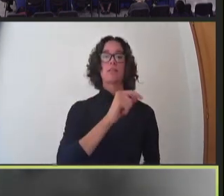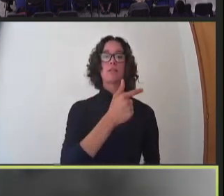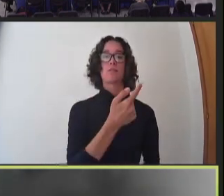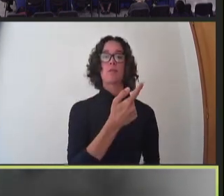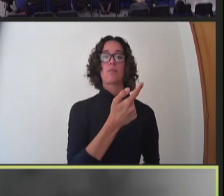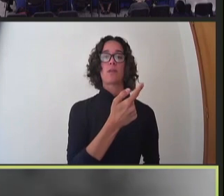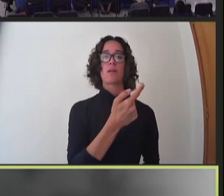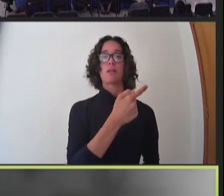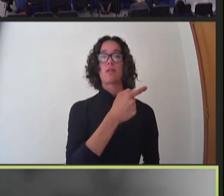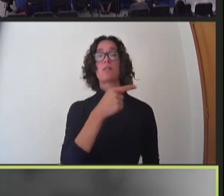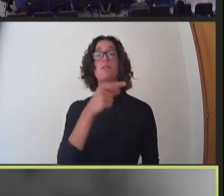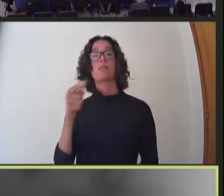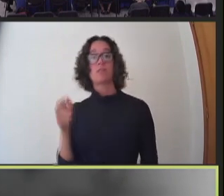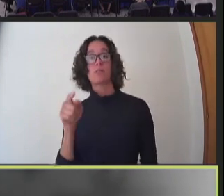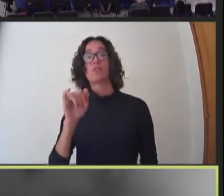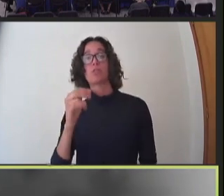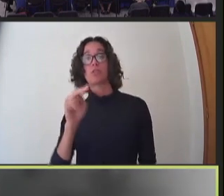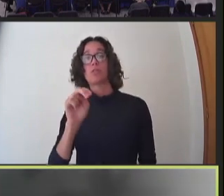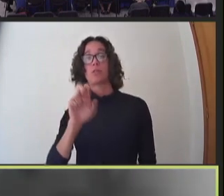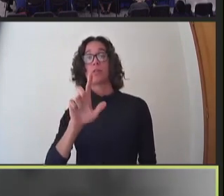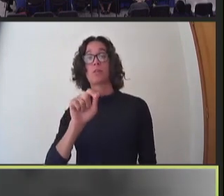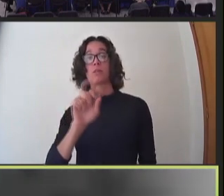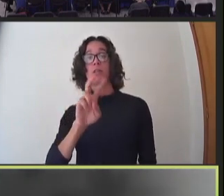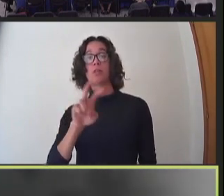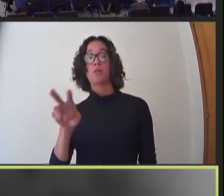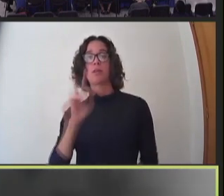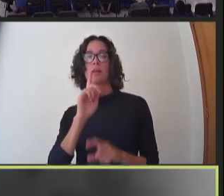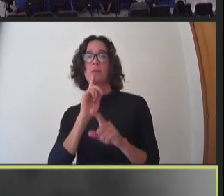we were reporting to our first jurisdiction, New York City.